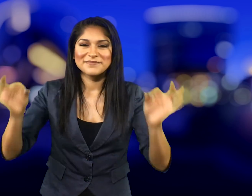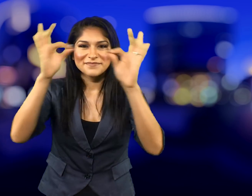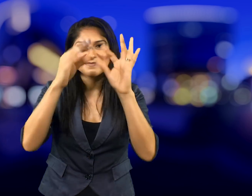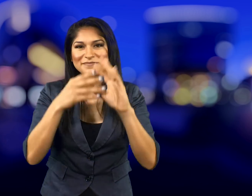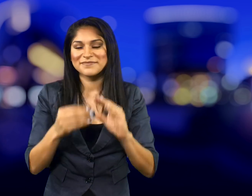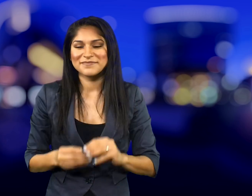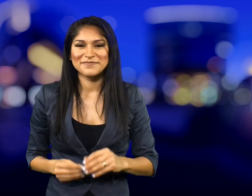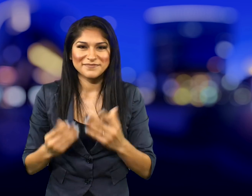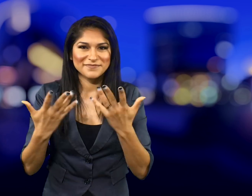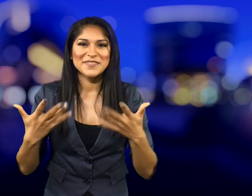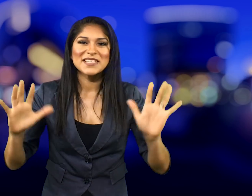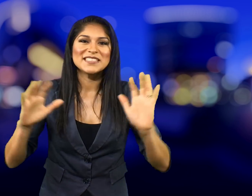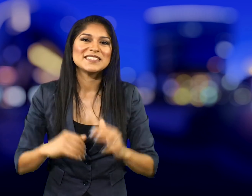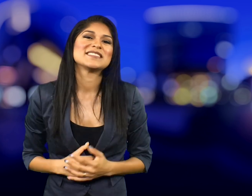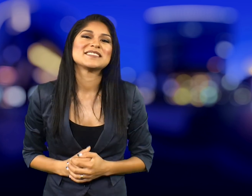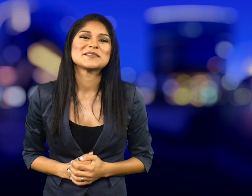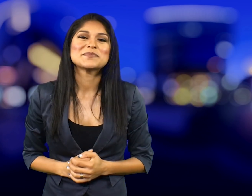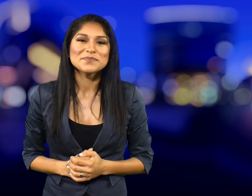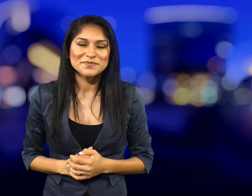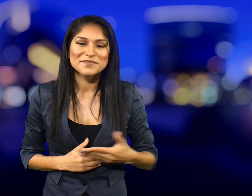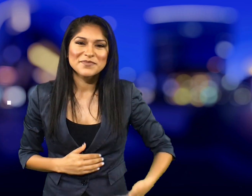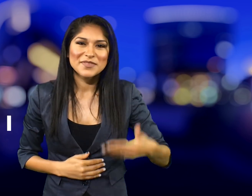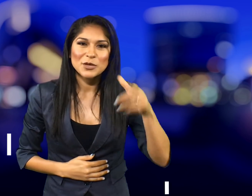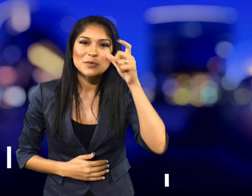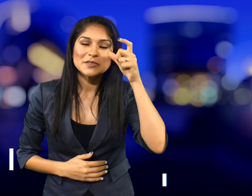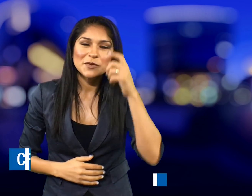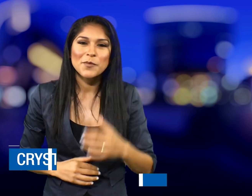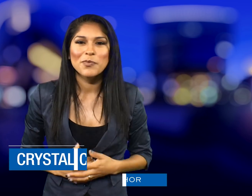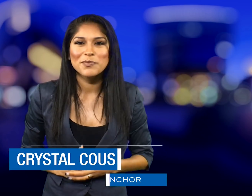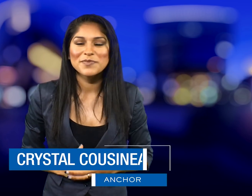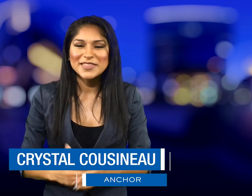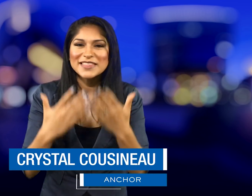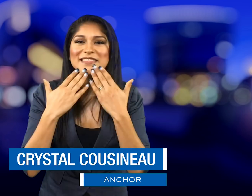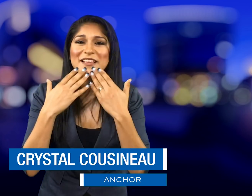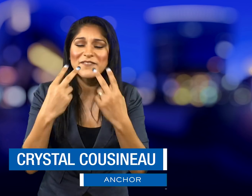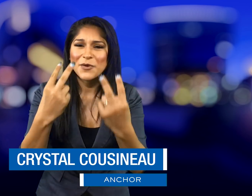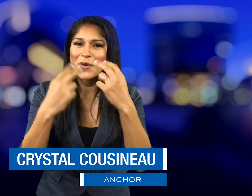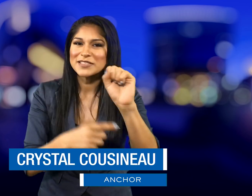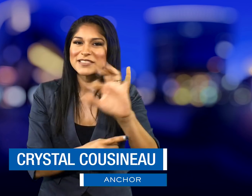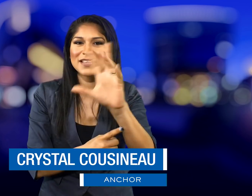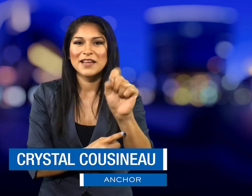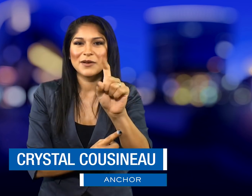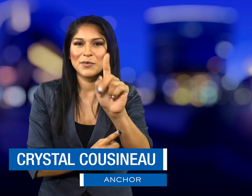And those are your top stories for today. I'm Crystal Cousineau. Thank you for watching Sign1News.